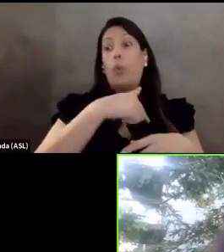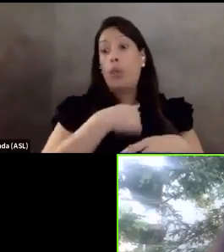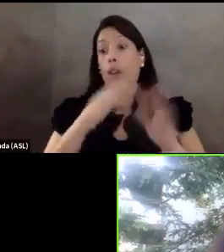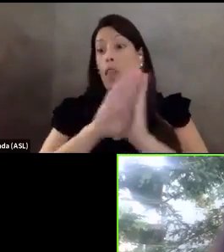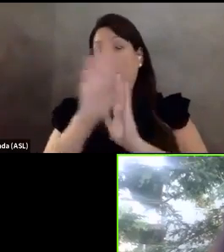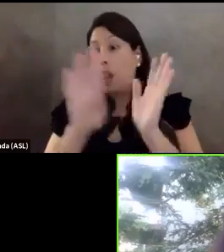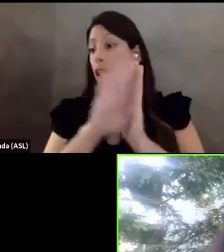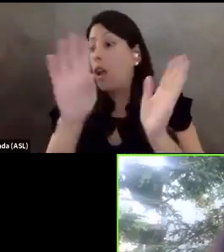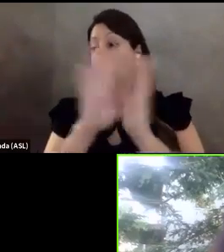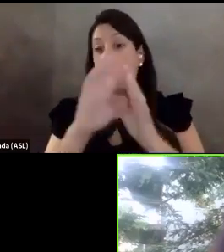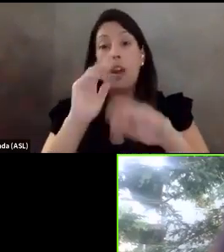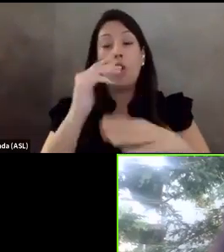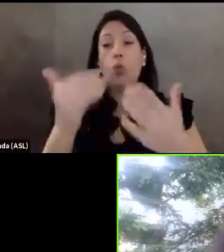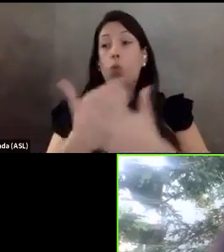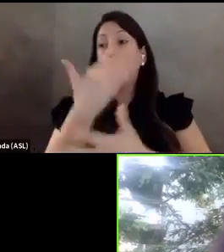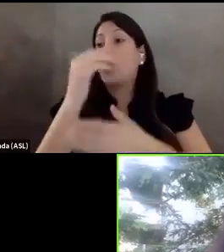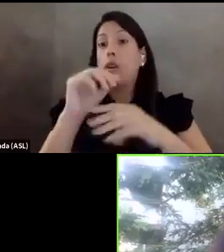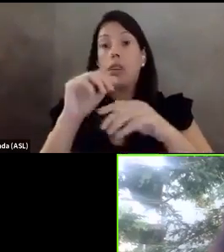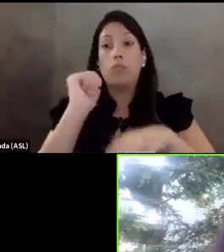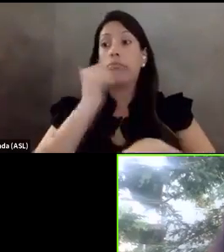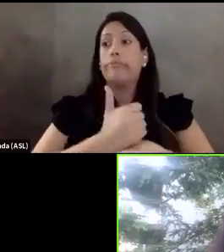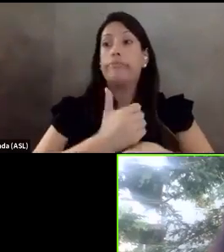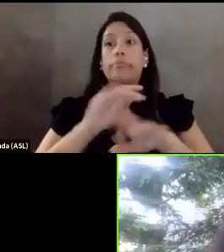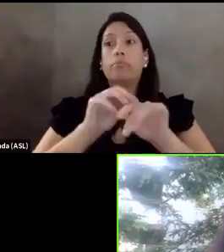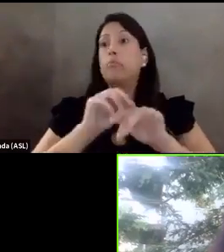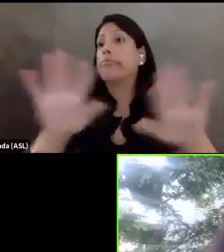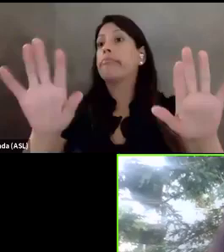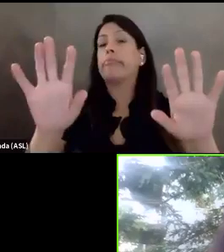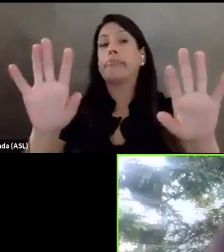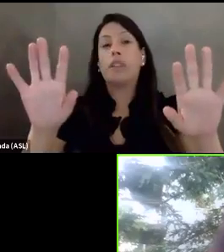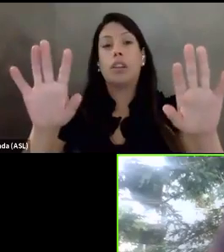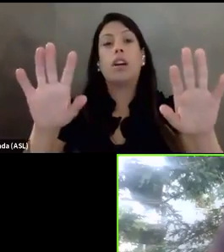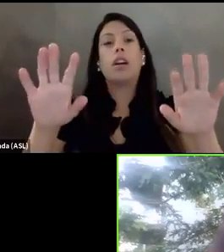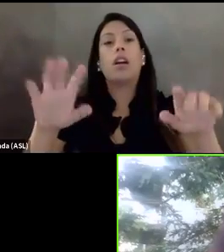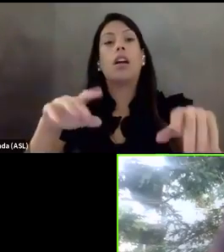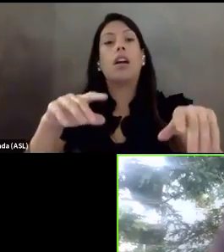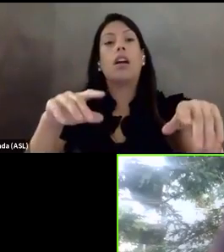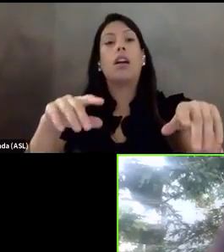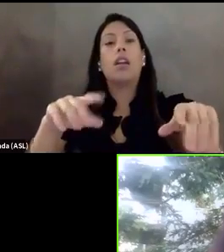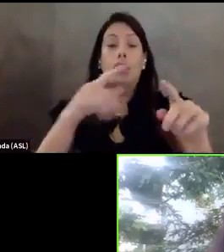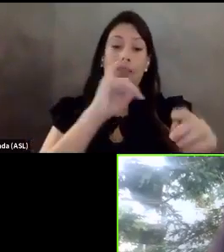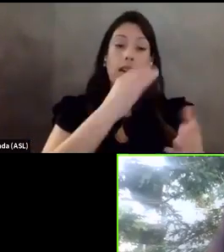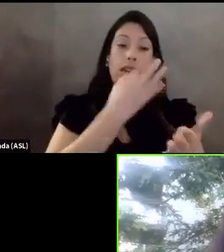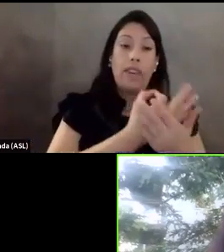financial relief packages, the financial stipend for people to come